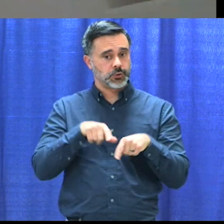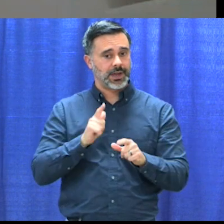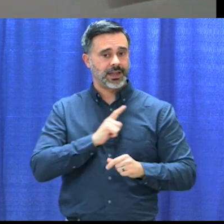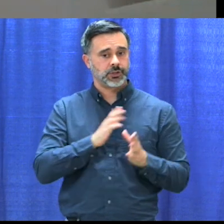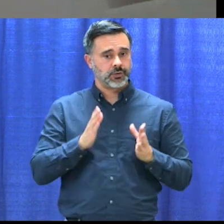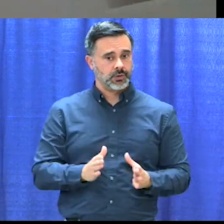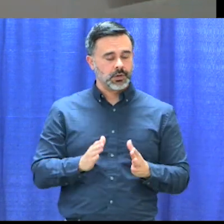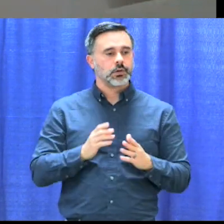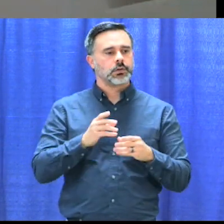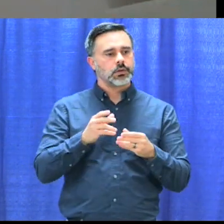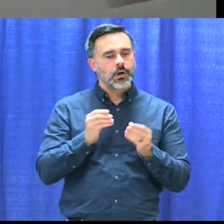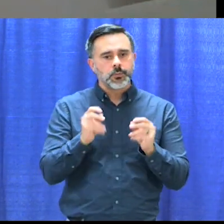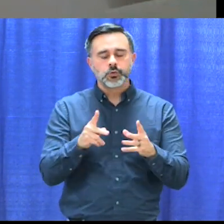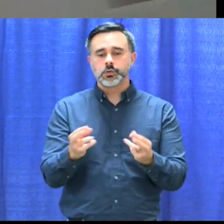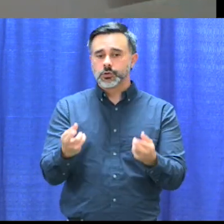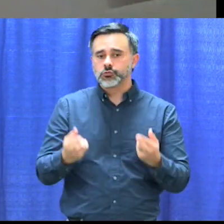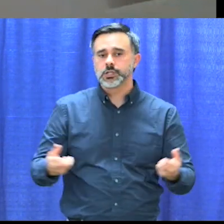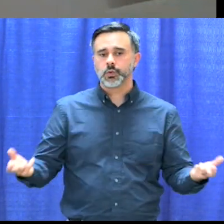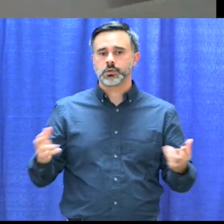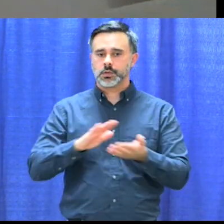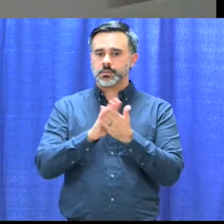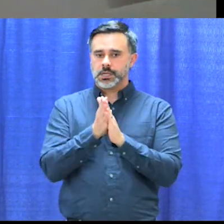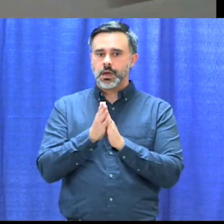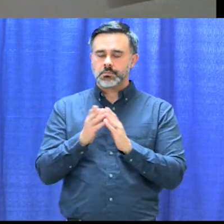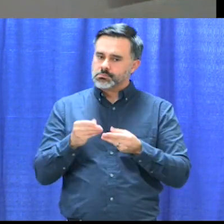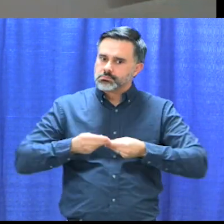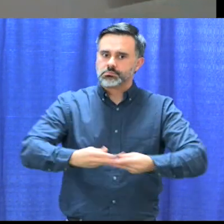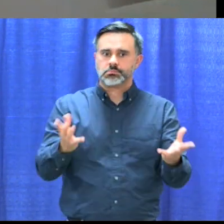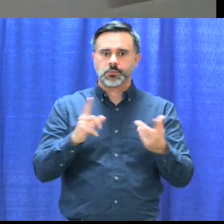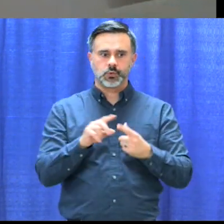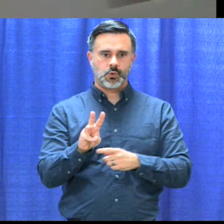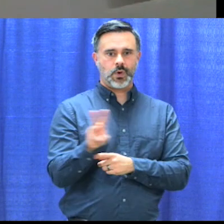and resources provided to the western portion and the affluent portion of my district we're